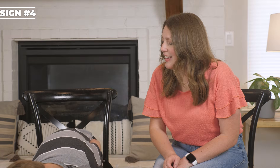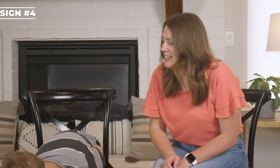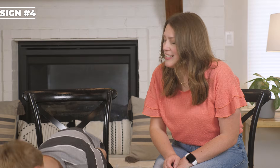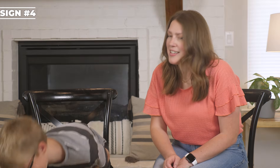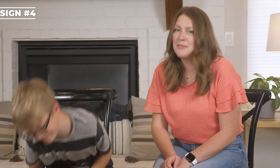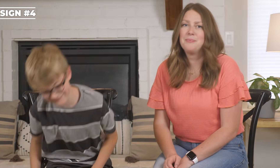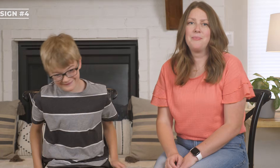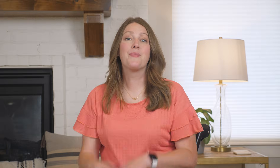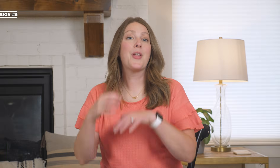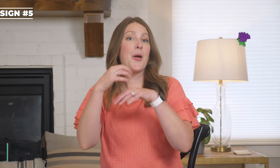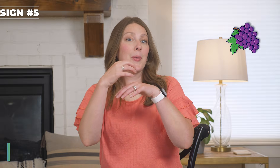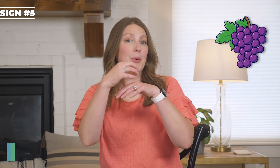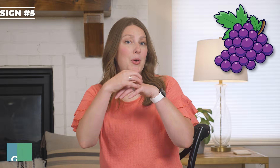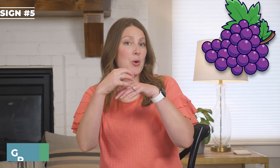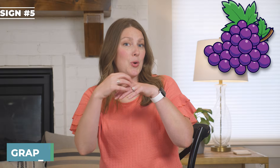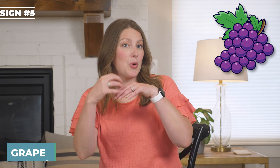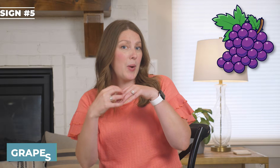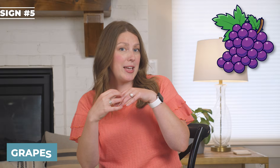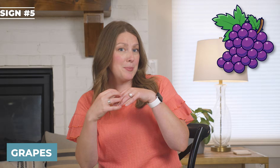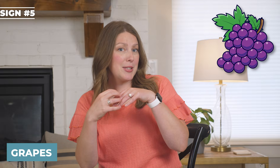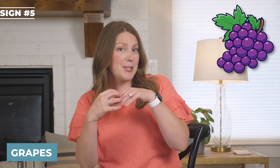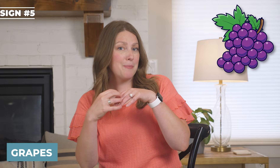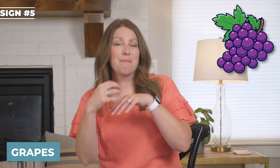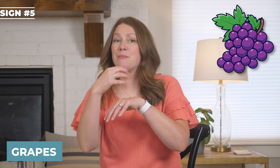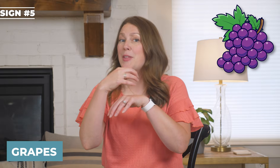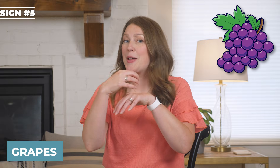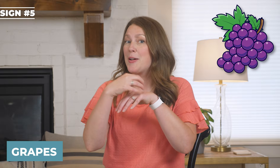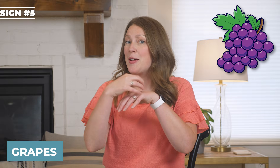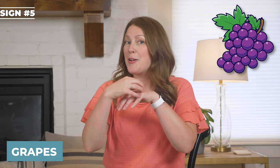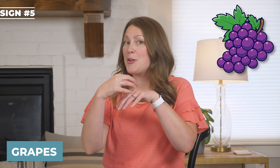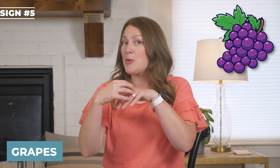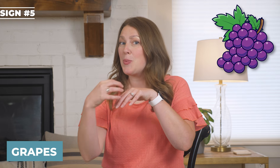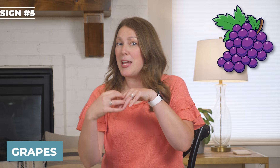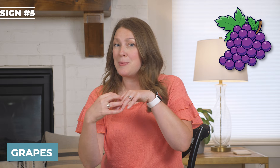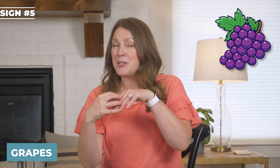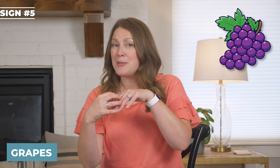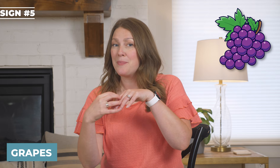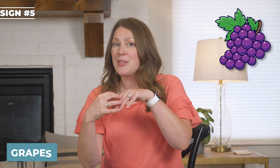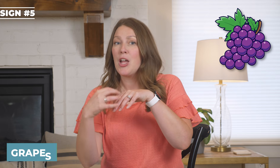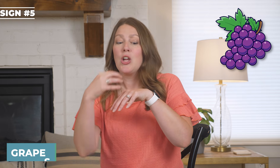And he's done. Grapes.